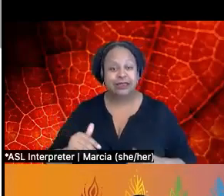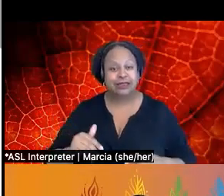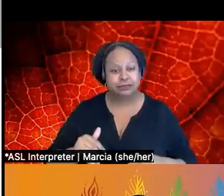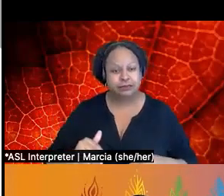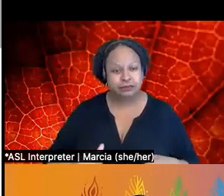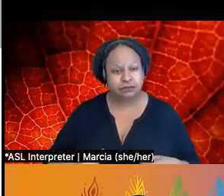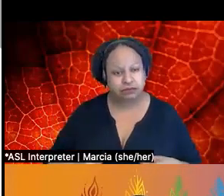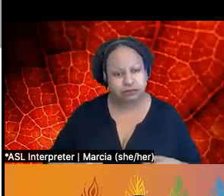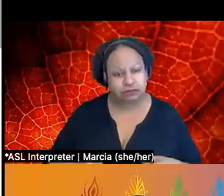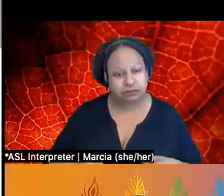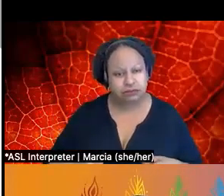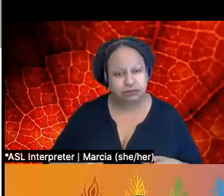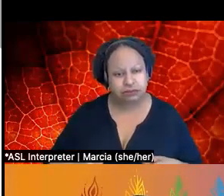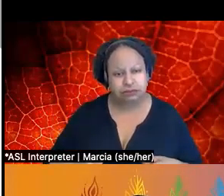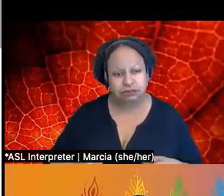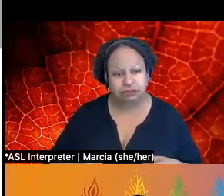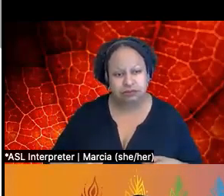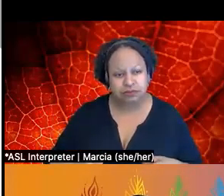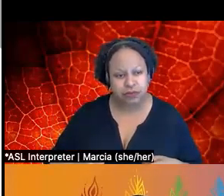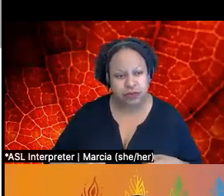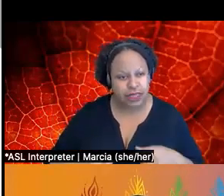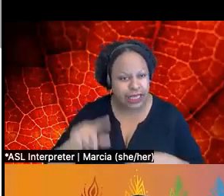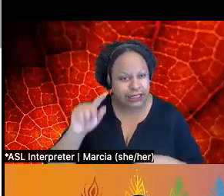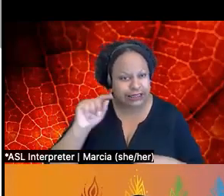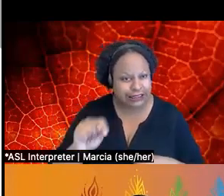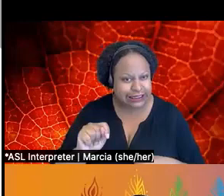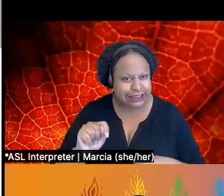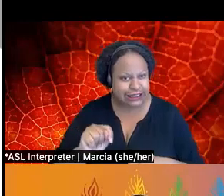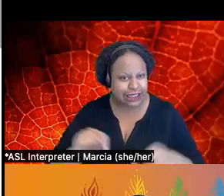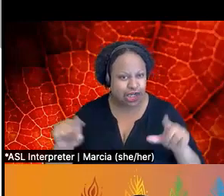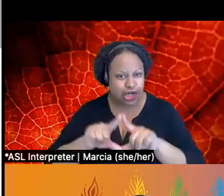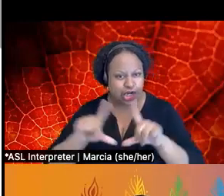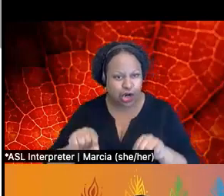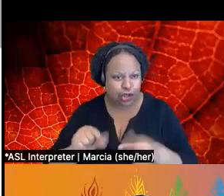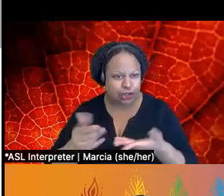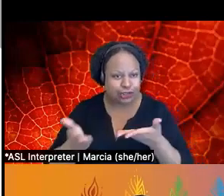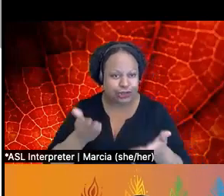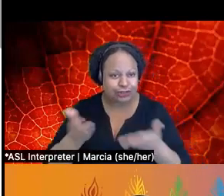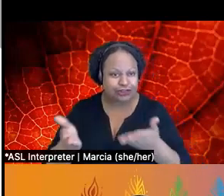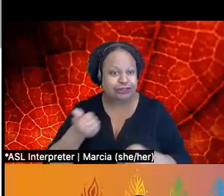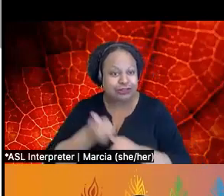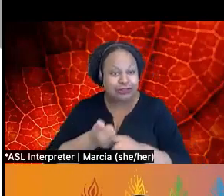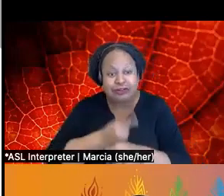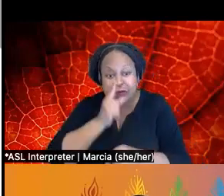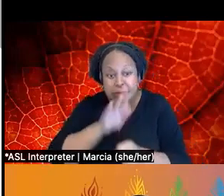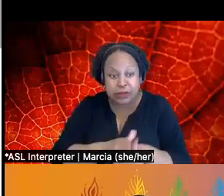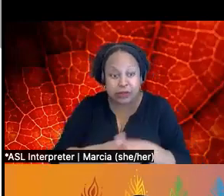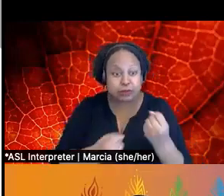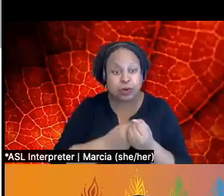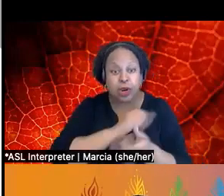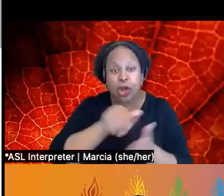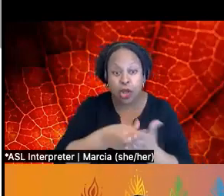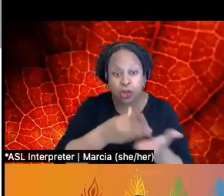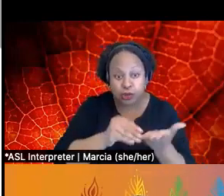She is committed to supporting all students, particularly underrepresented and equity